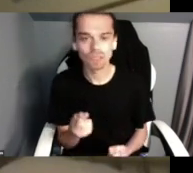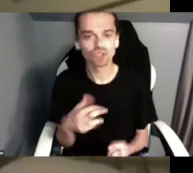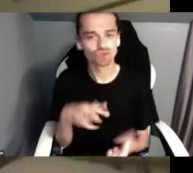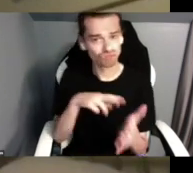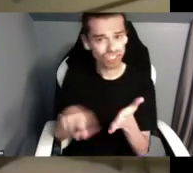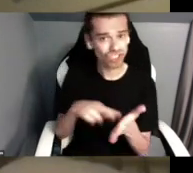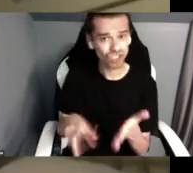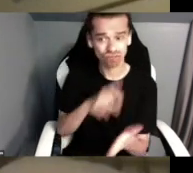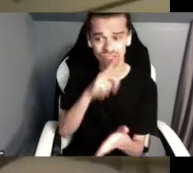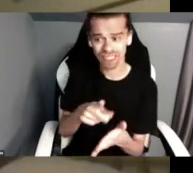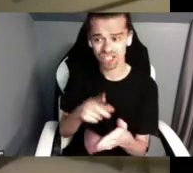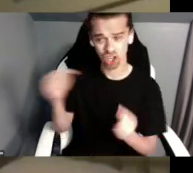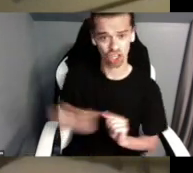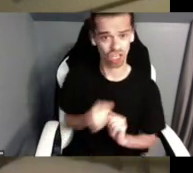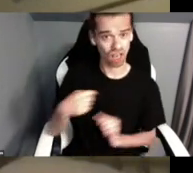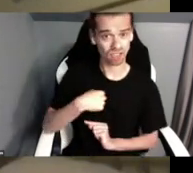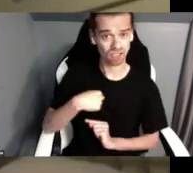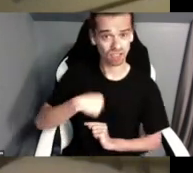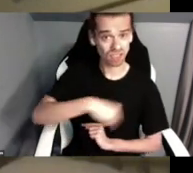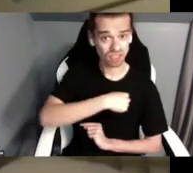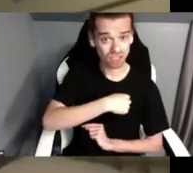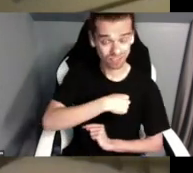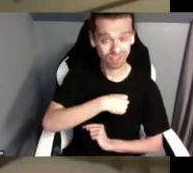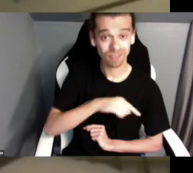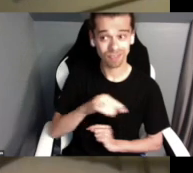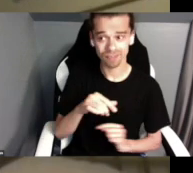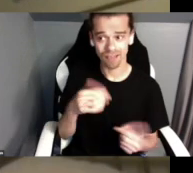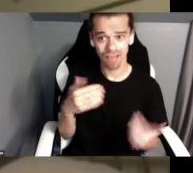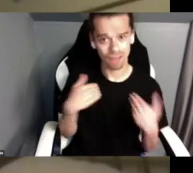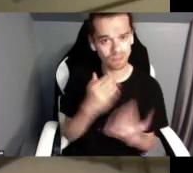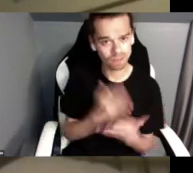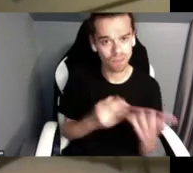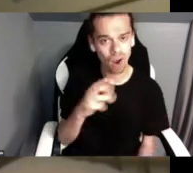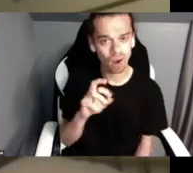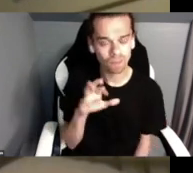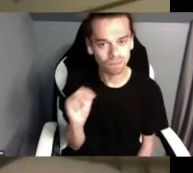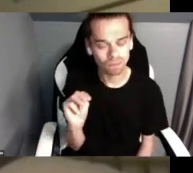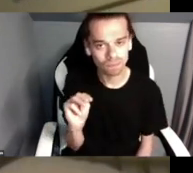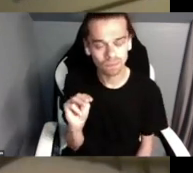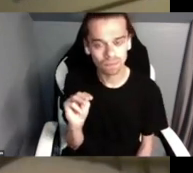and there has been some harm, there might be mistrust.